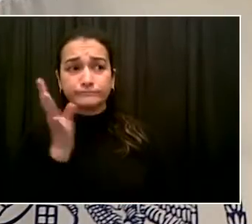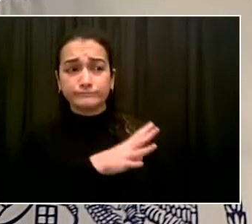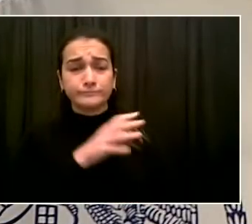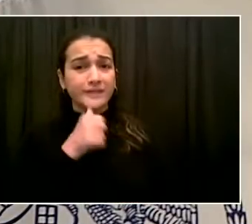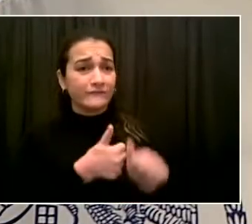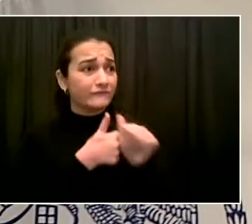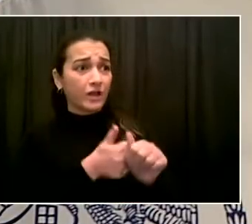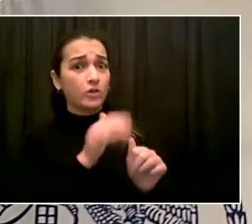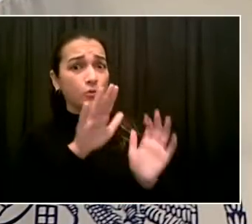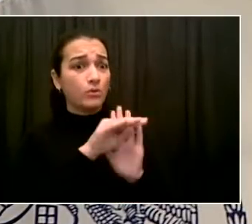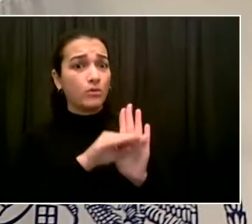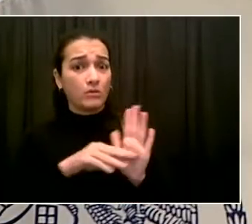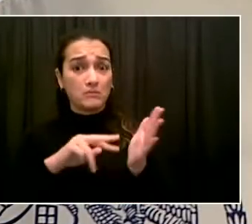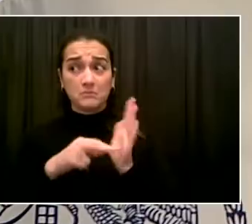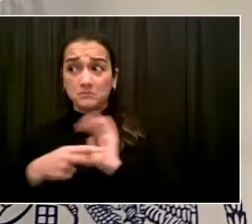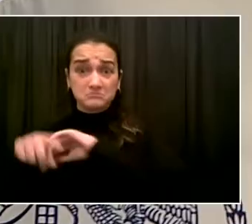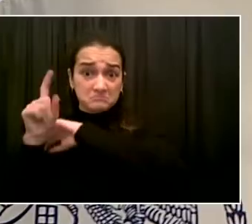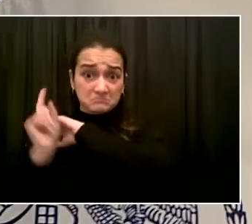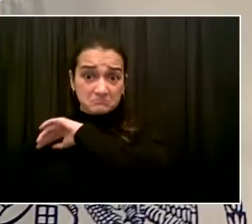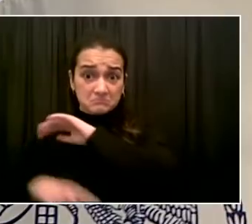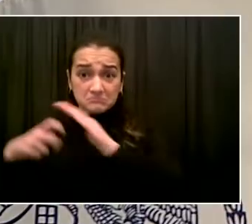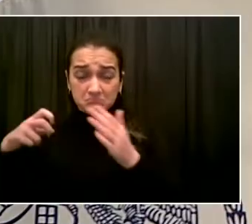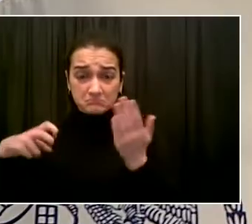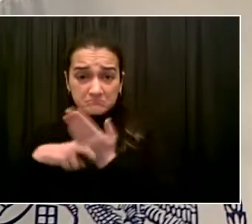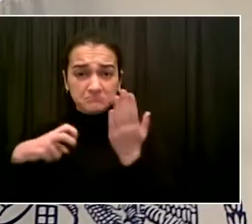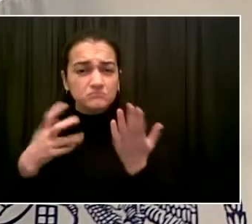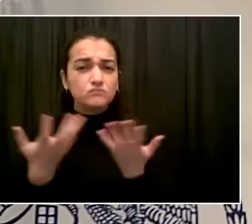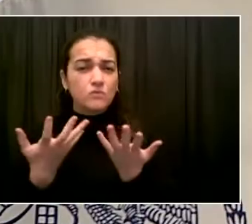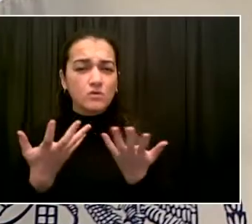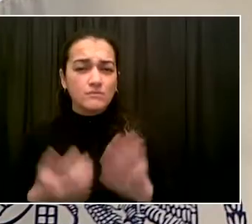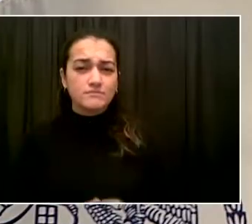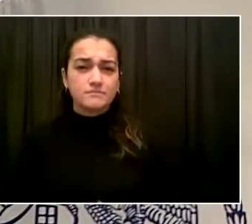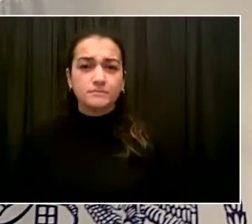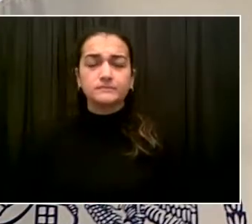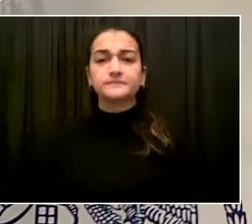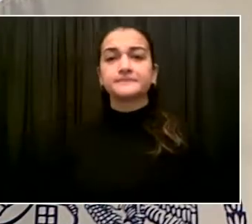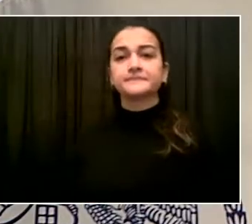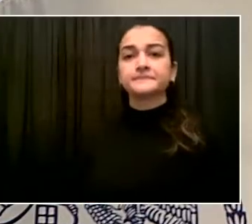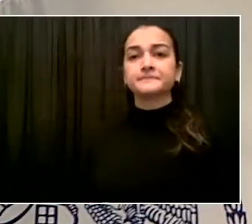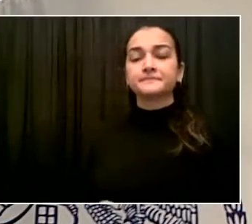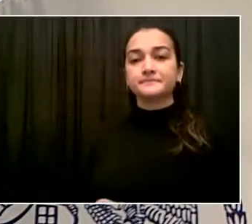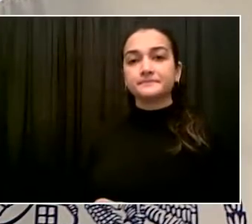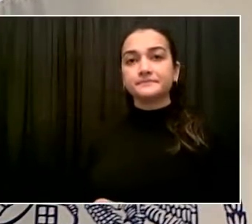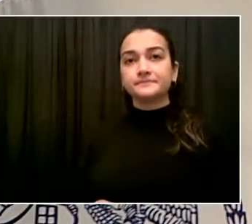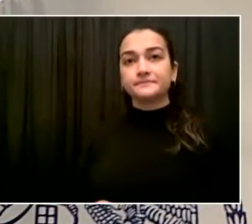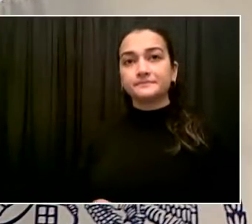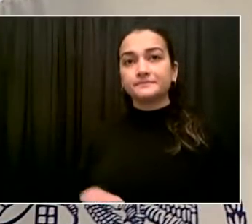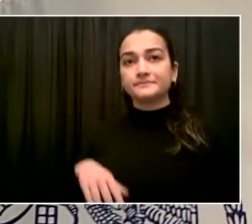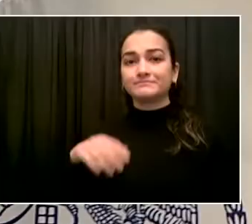NONCOMPLIANCE? JULIET, IT IS PART OF LIFE THERE HAS TO BE